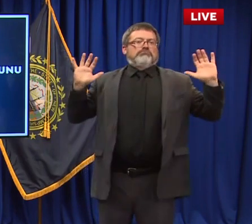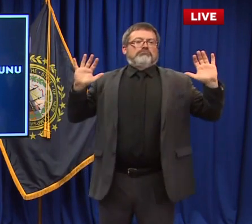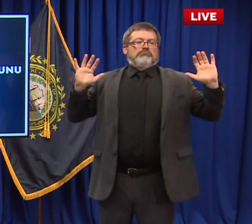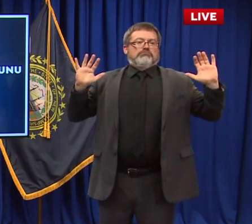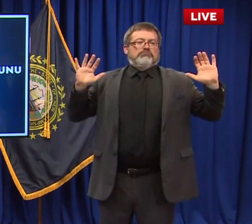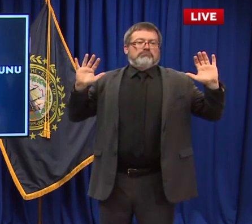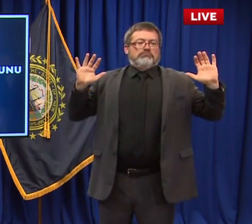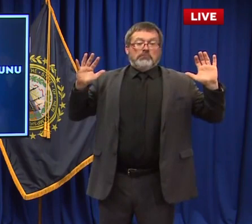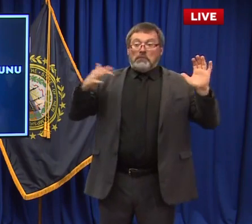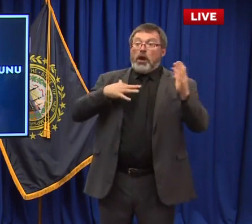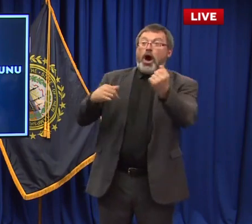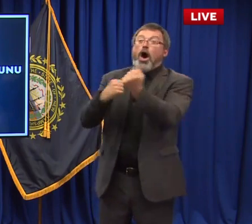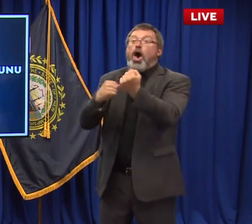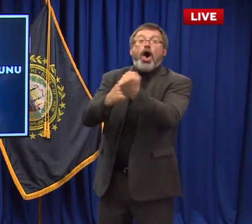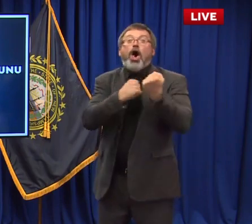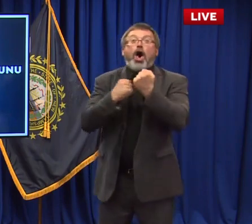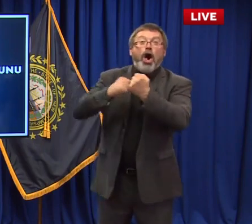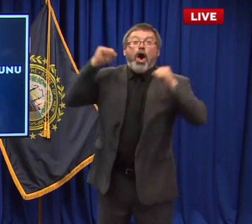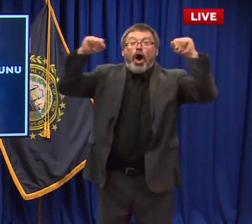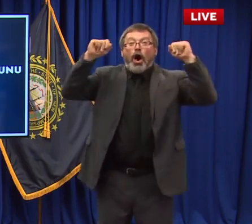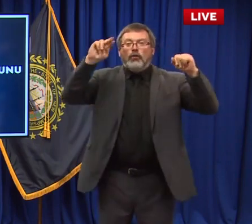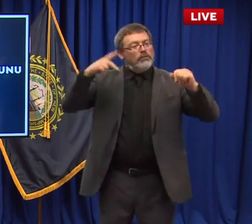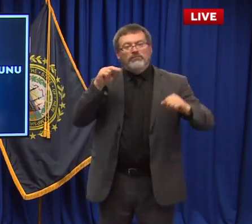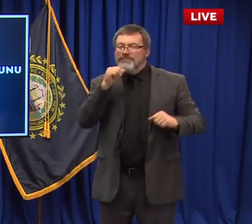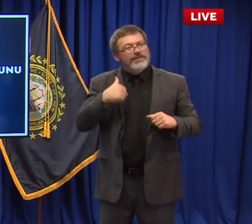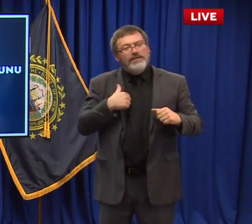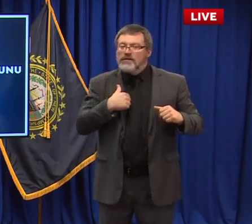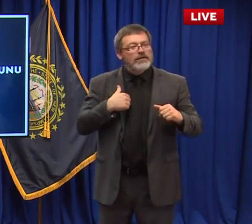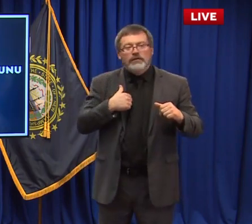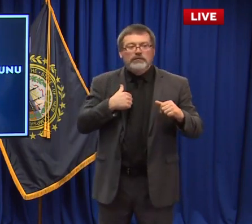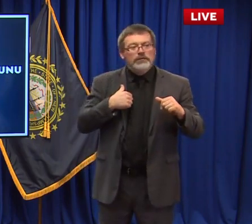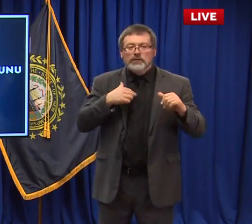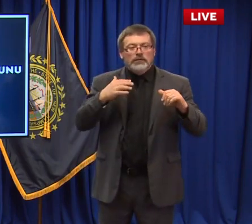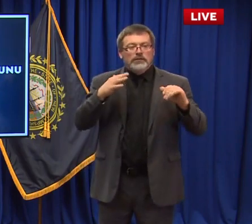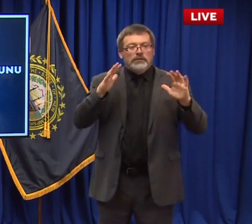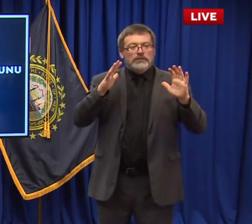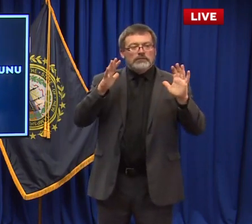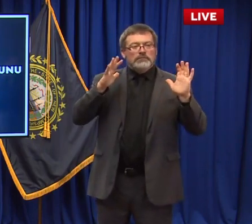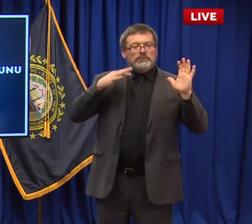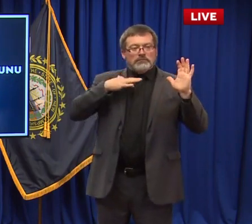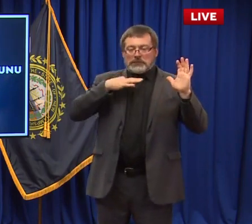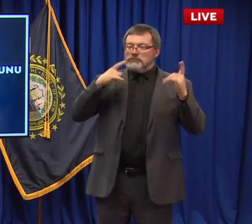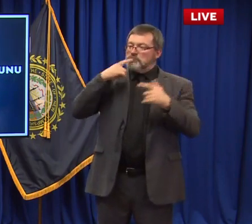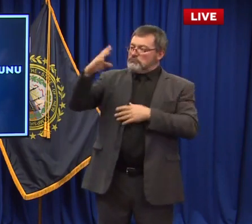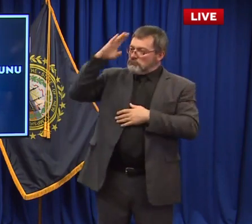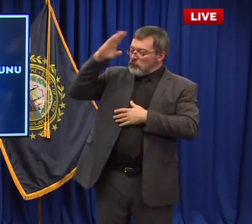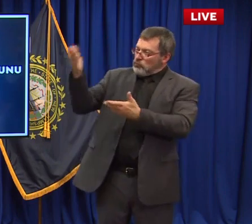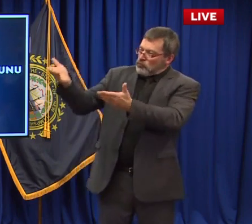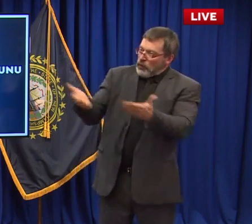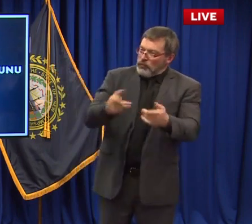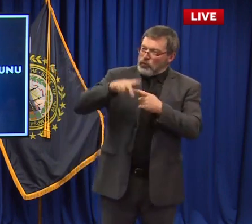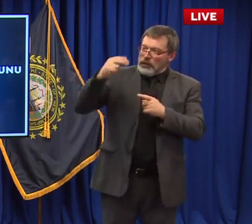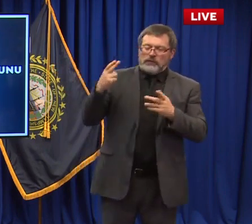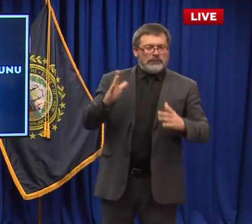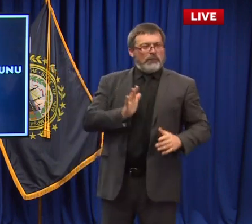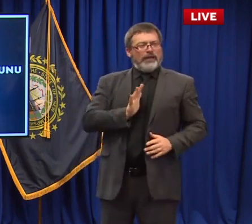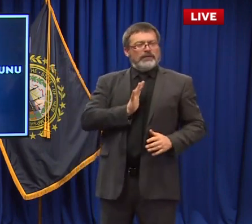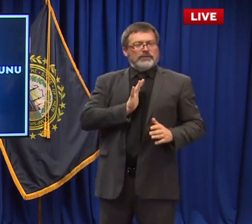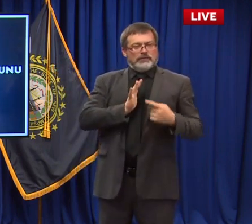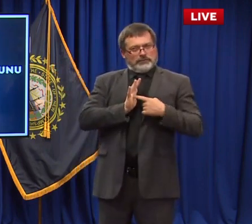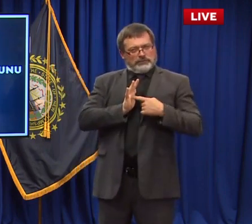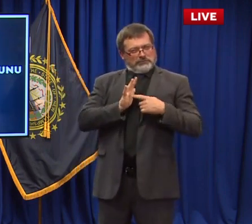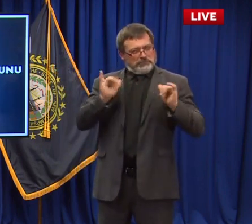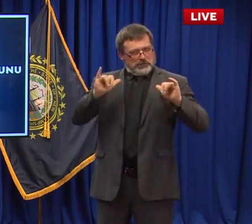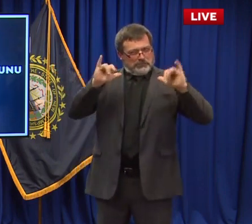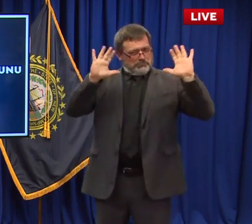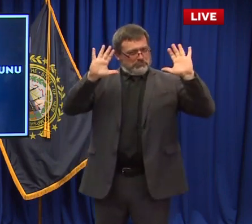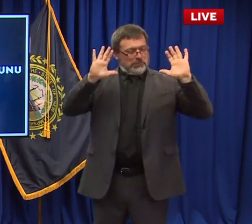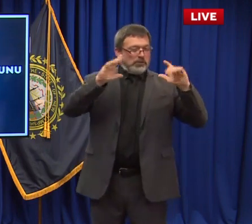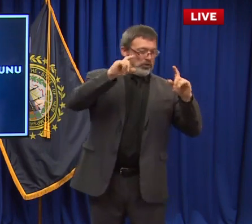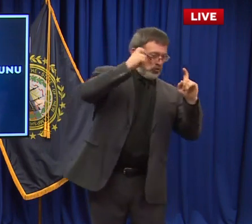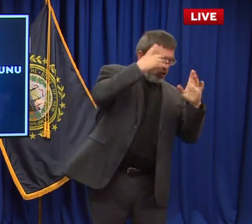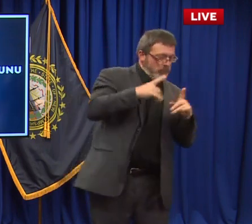THE PRESIDENT WILL BE HERE FOR HIS RALLY BUT AS THE GOVERNOR, I AM THERE, AND I THINK ANY GOVERNOR SHOULD BE THERE, TO GREET THE PRESIDENT AND WILL DO THAT.